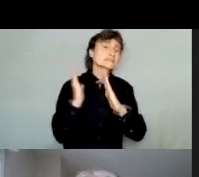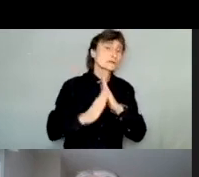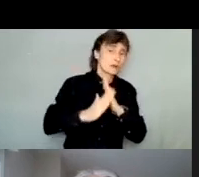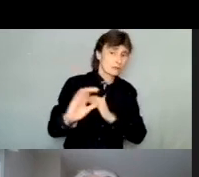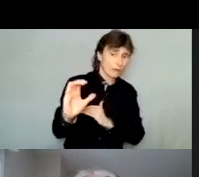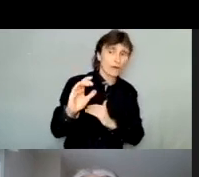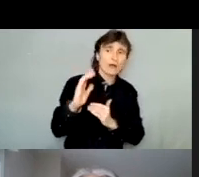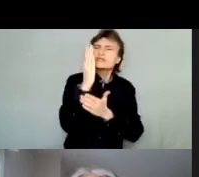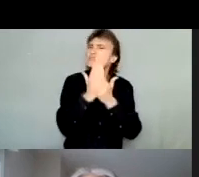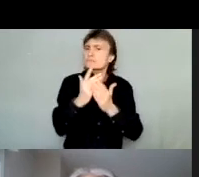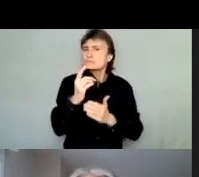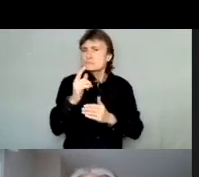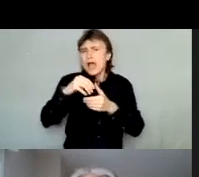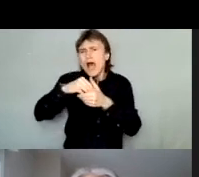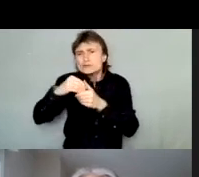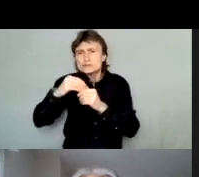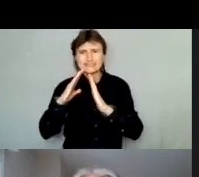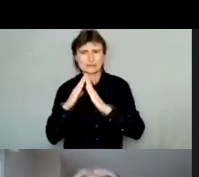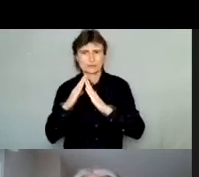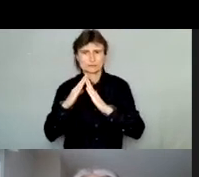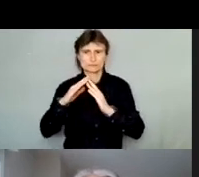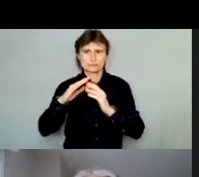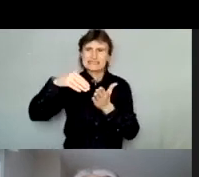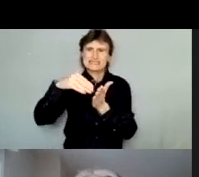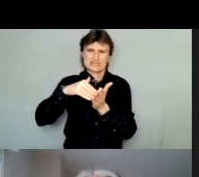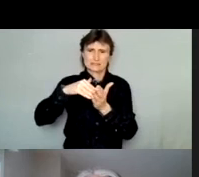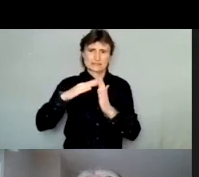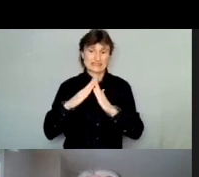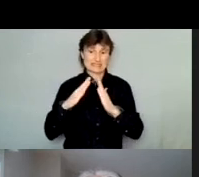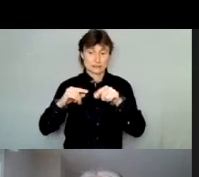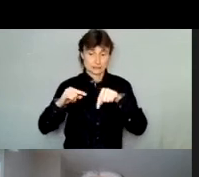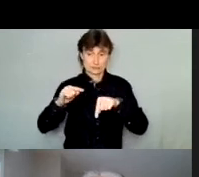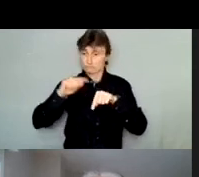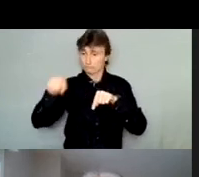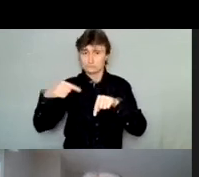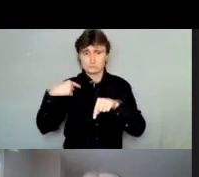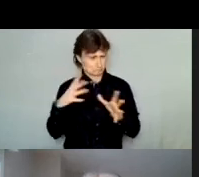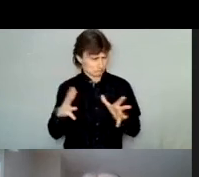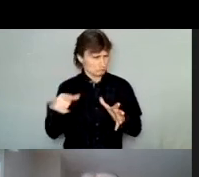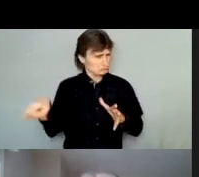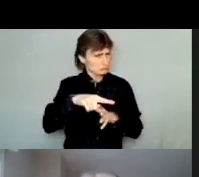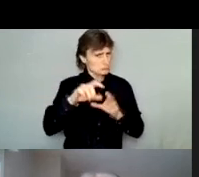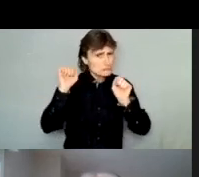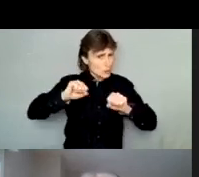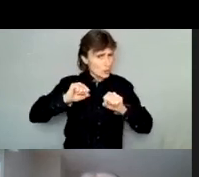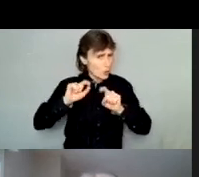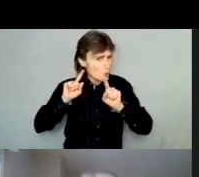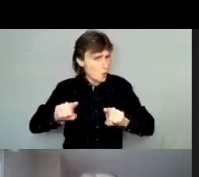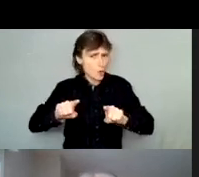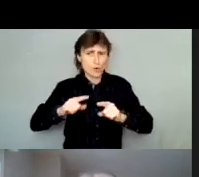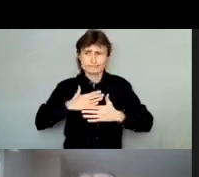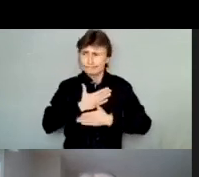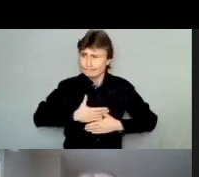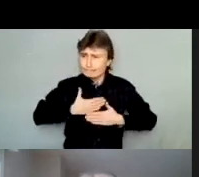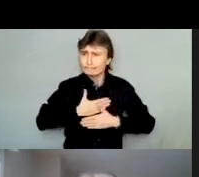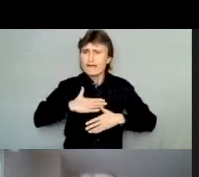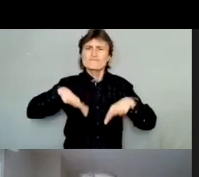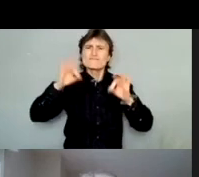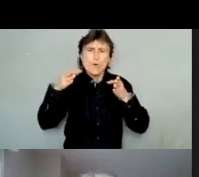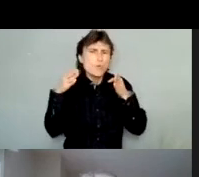And so I encourage all of you to take part where you can and find ways for us to gather.